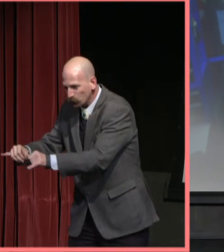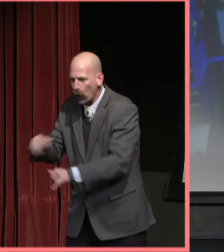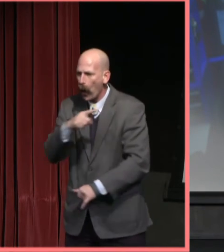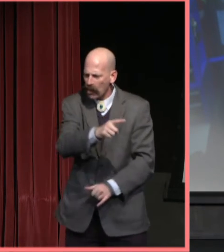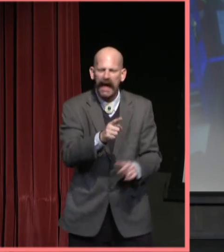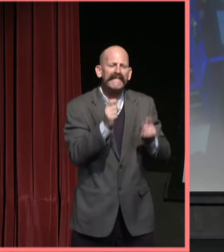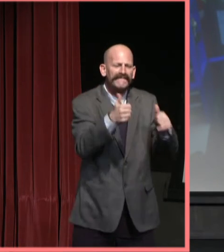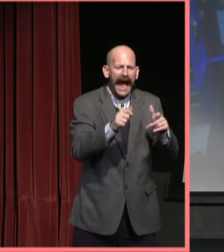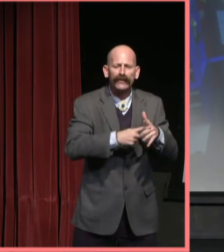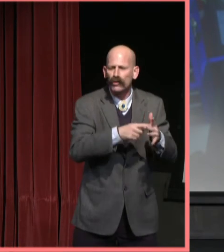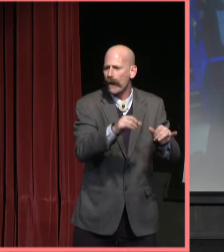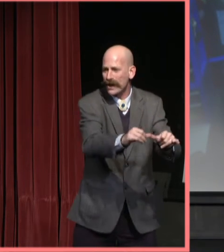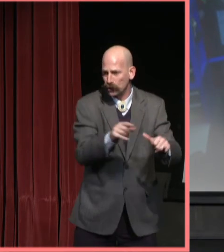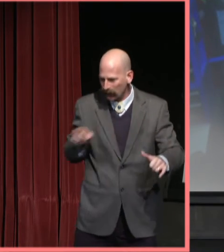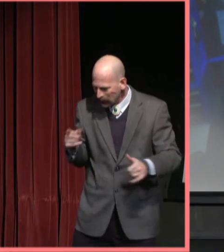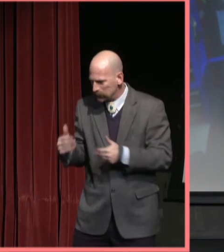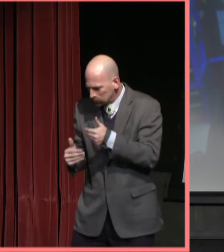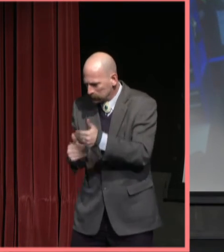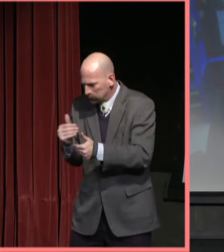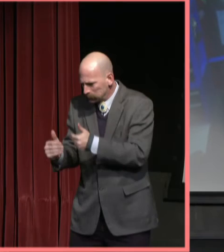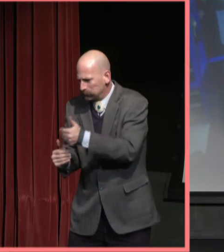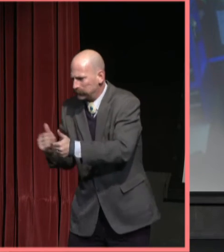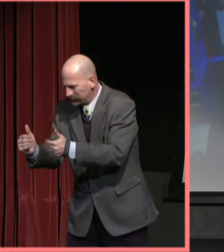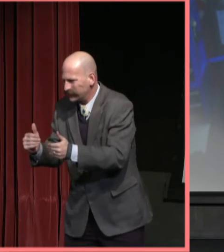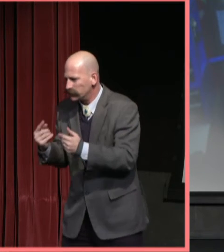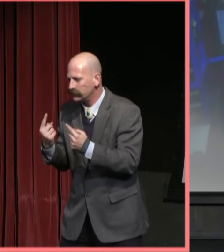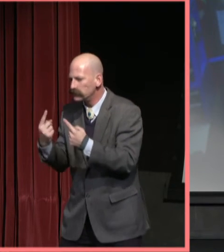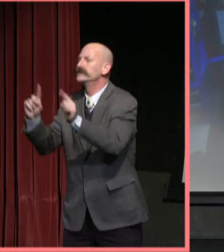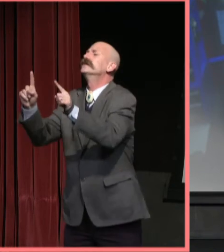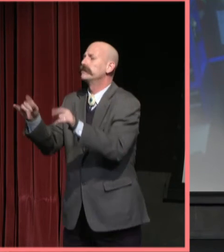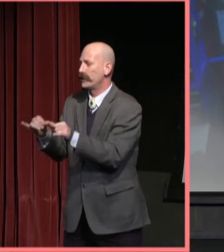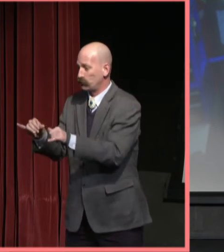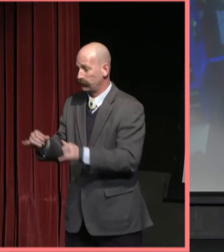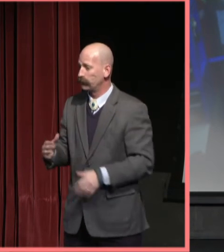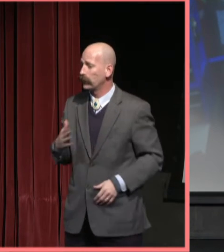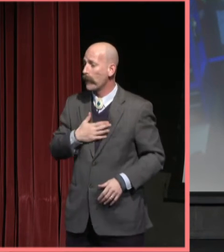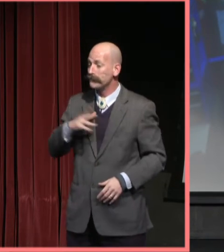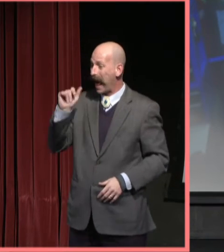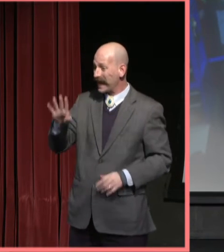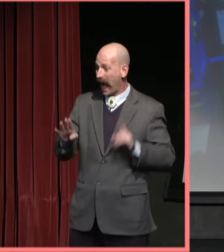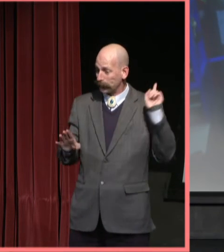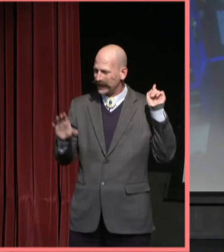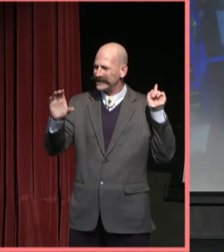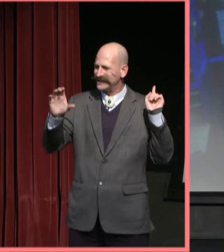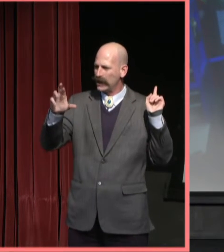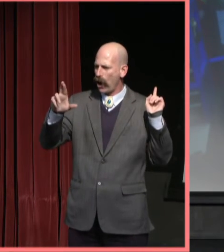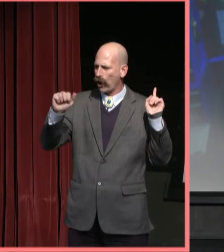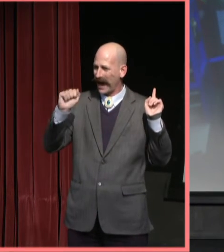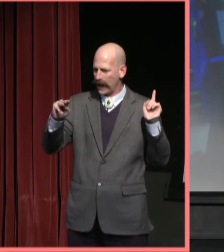So this is a photo of my lab in England. It's called the CRAM lab, which stands for Carbon Related Atmospheric Measurements,